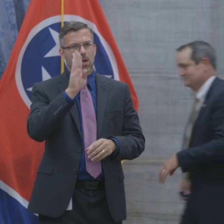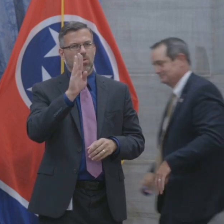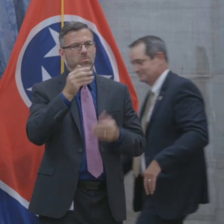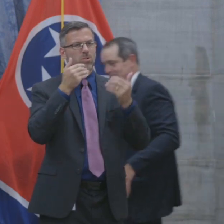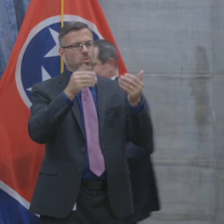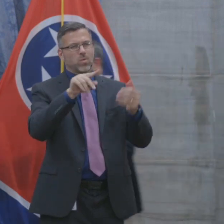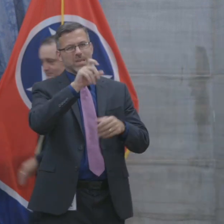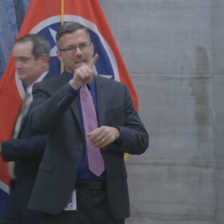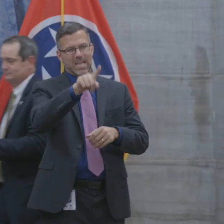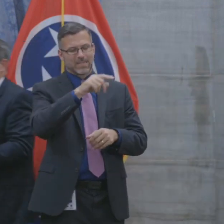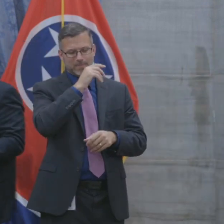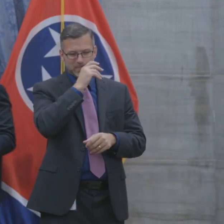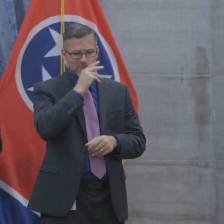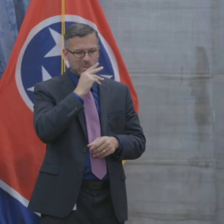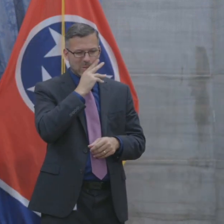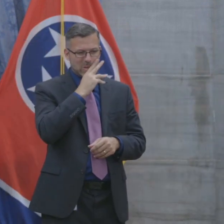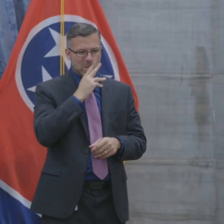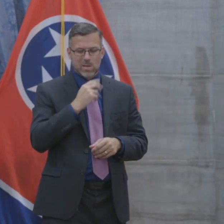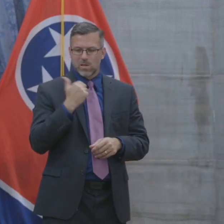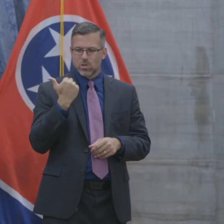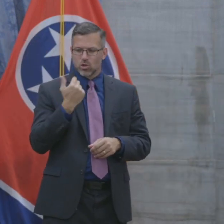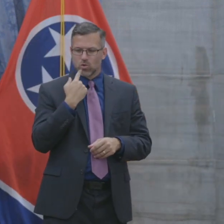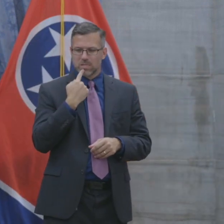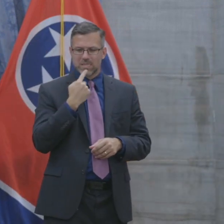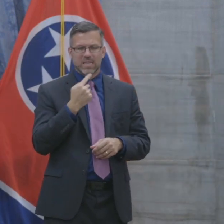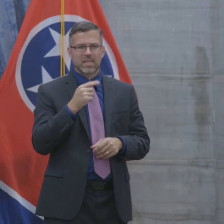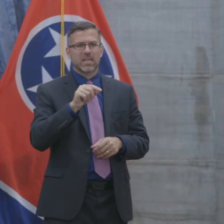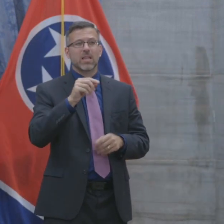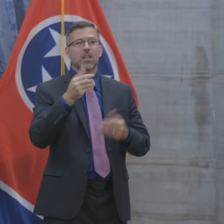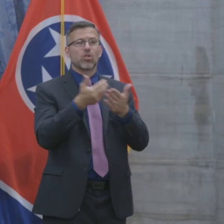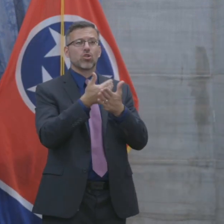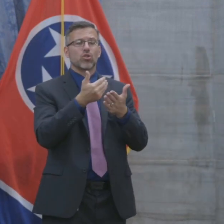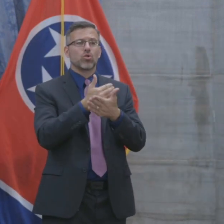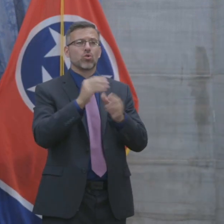a portal where you can go in and log in. Some people rely on a